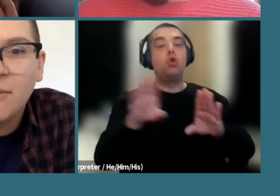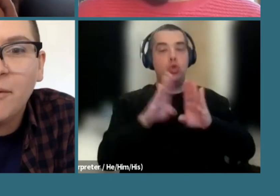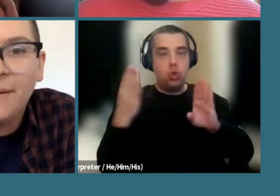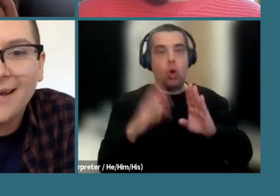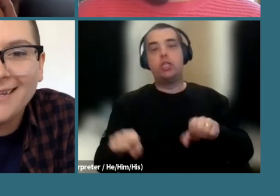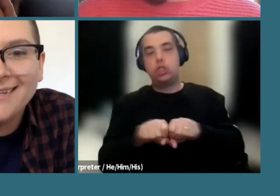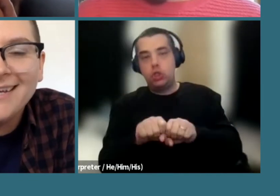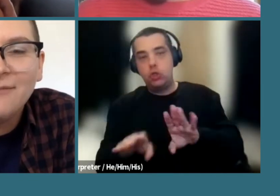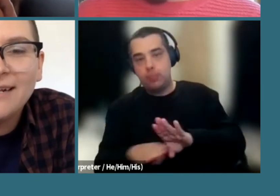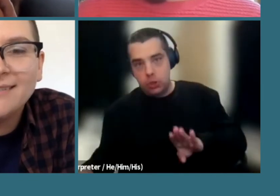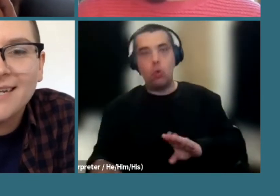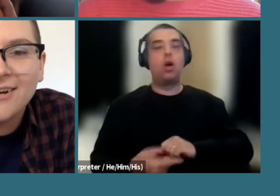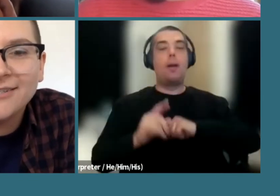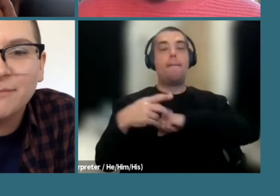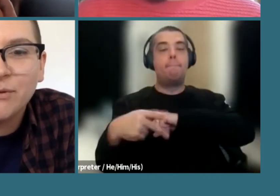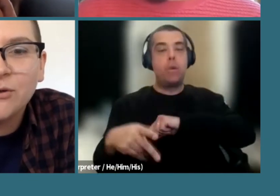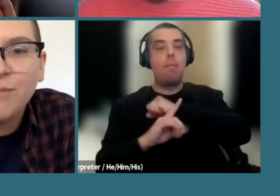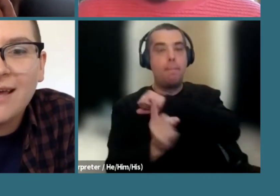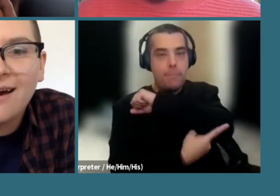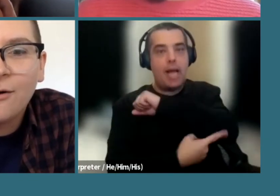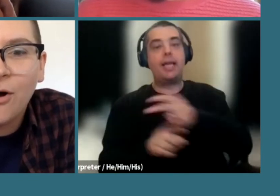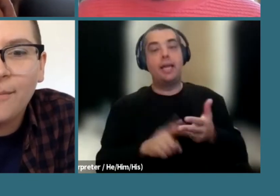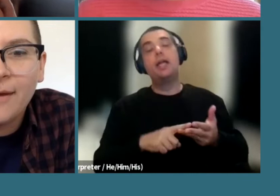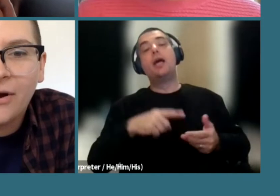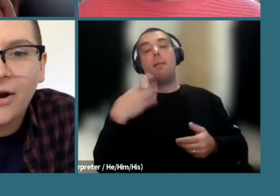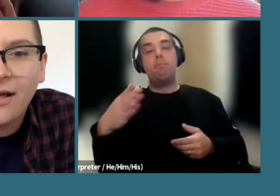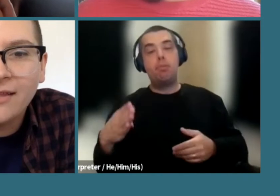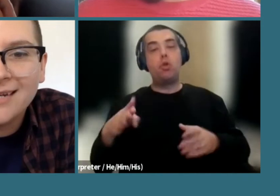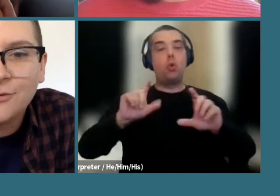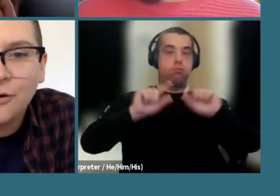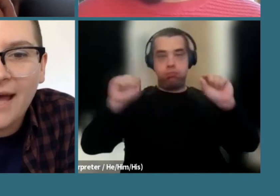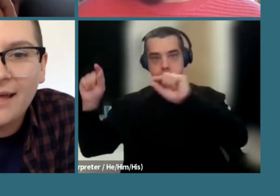purple bucket, red sneakers, blue peacock wallpaper, holiday doormat,